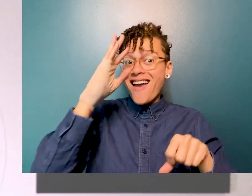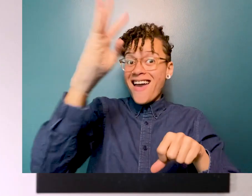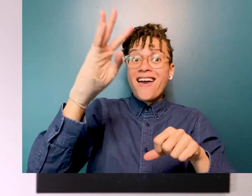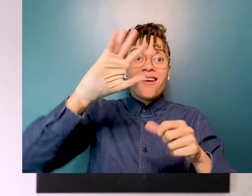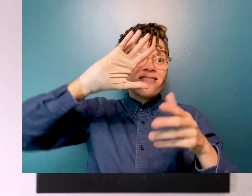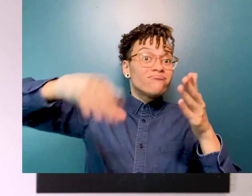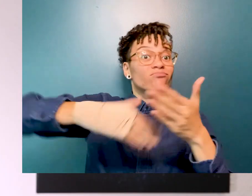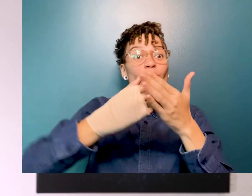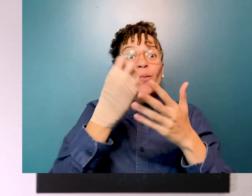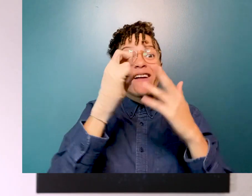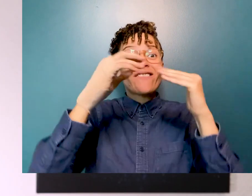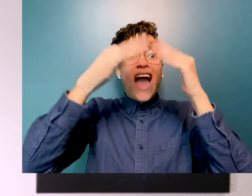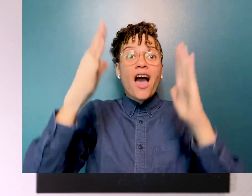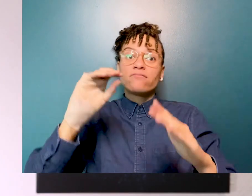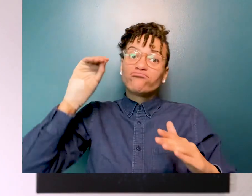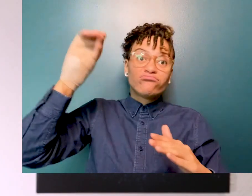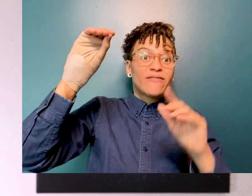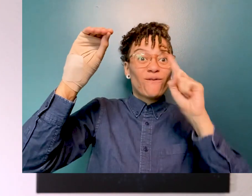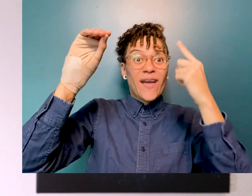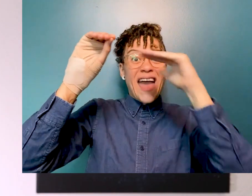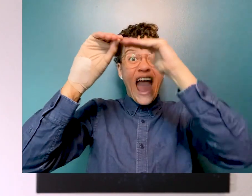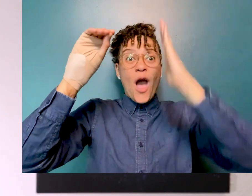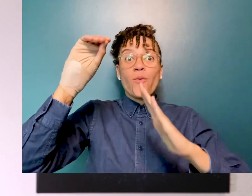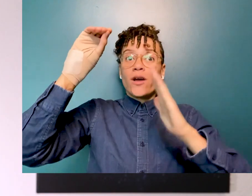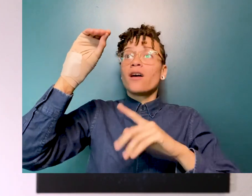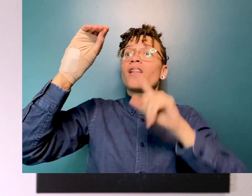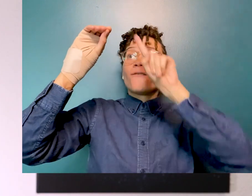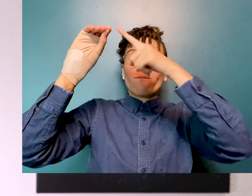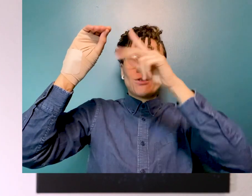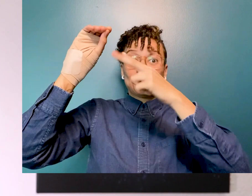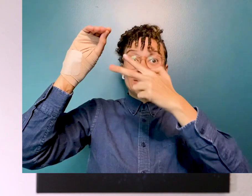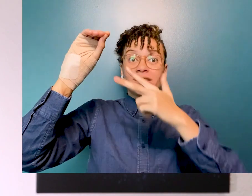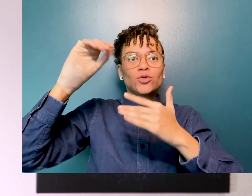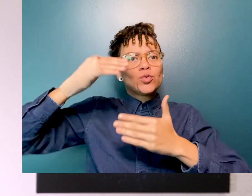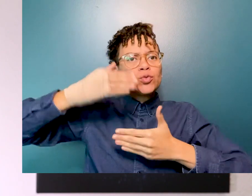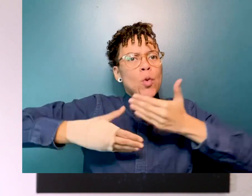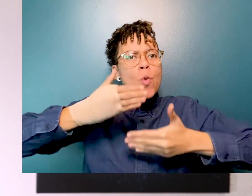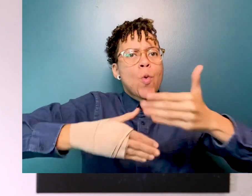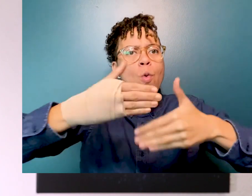Then what you do to create the rest of the houses is that they all coincide with the